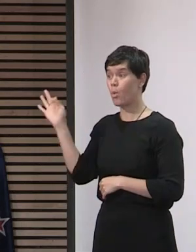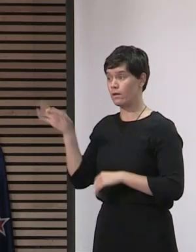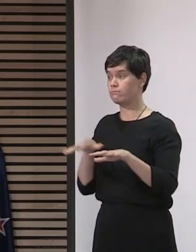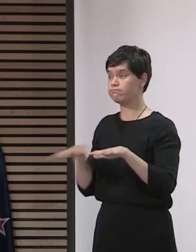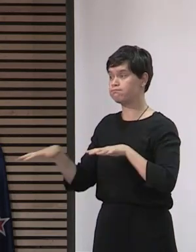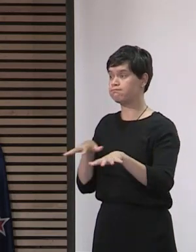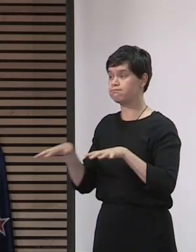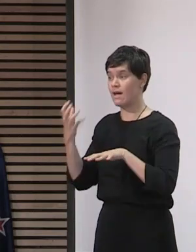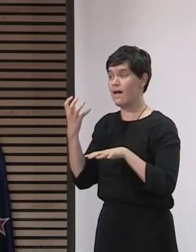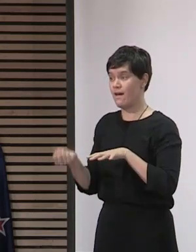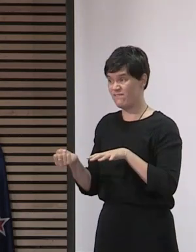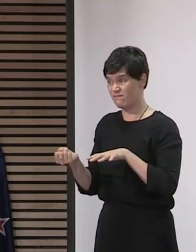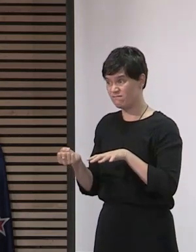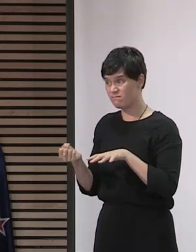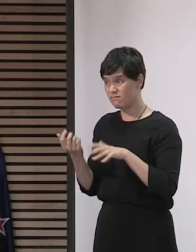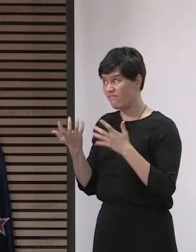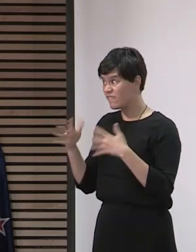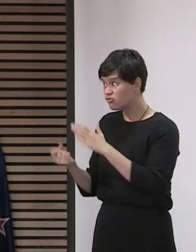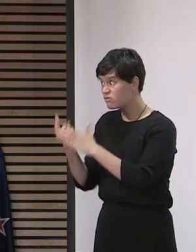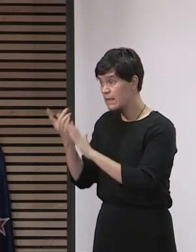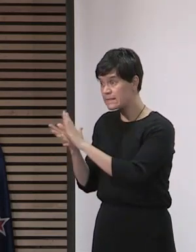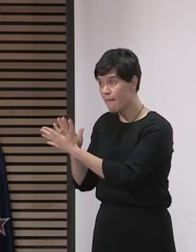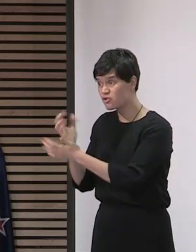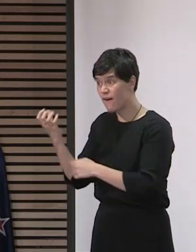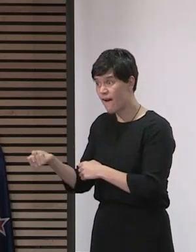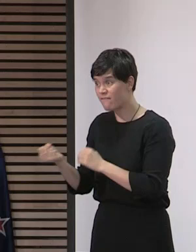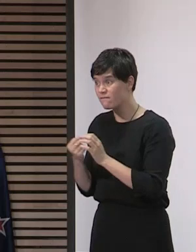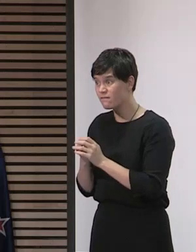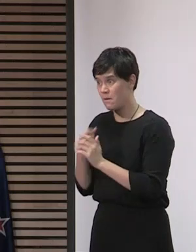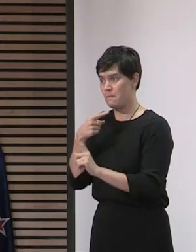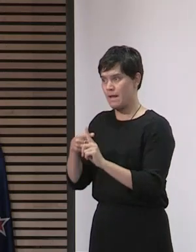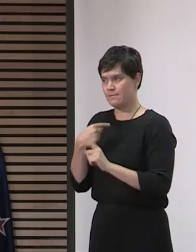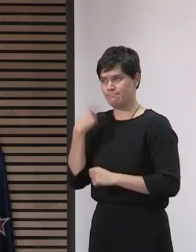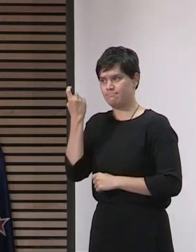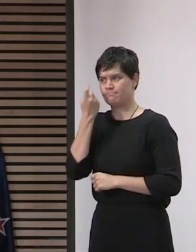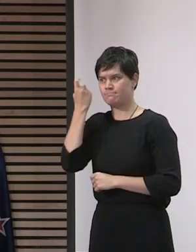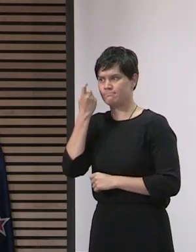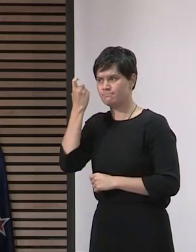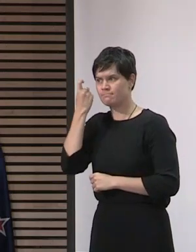Have you received any advice of damage from this morning's earthquake? And, on